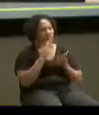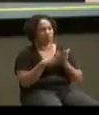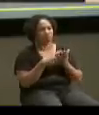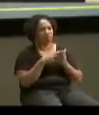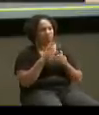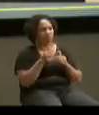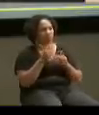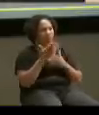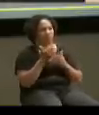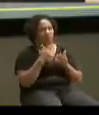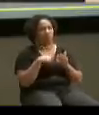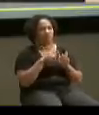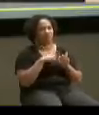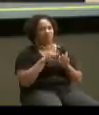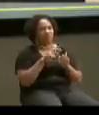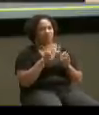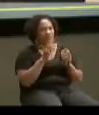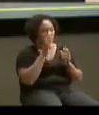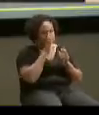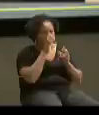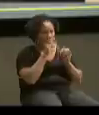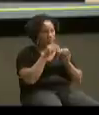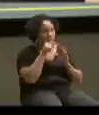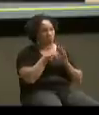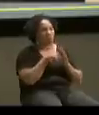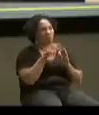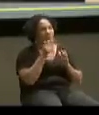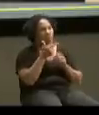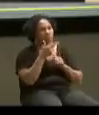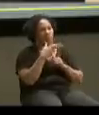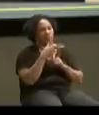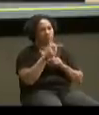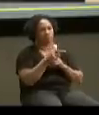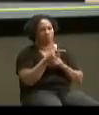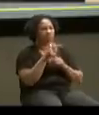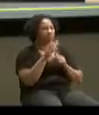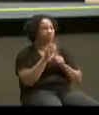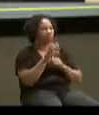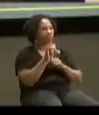TALK ABOUT THE FACT WE NEED TO EXPLORE MORE, HOW DO YOU START